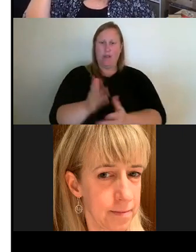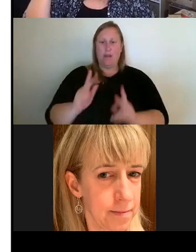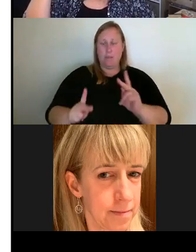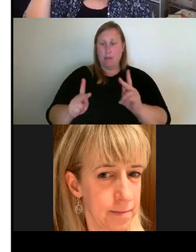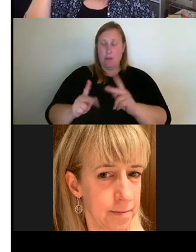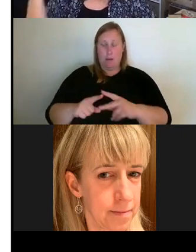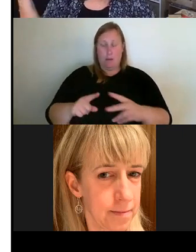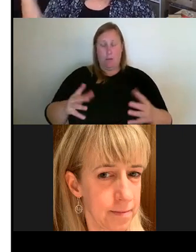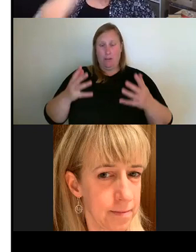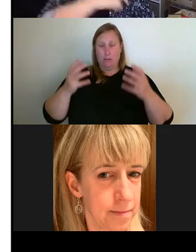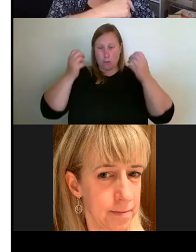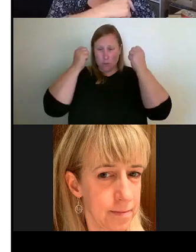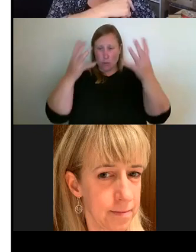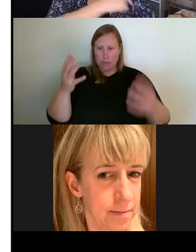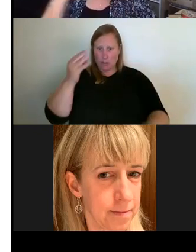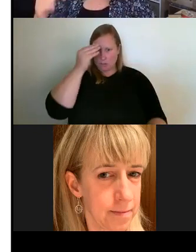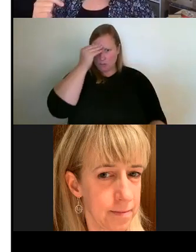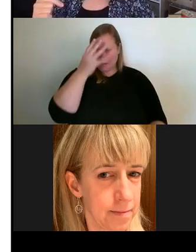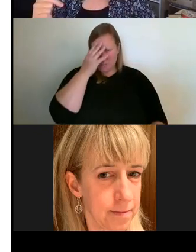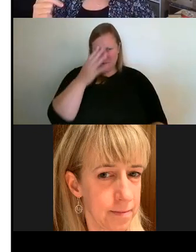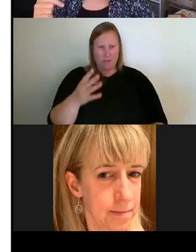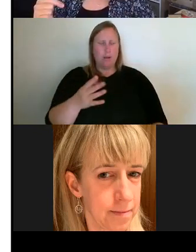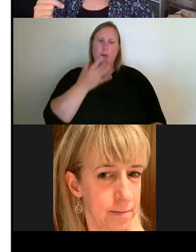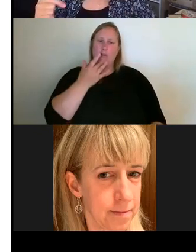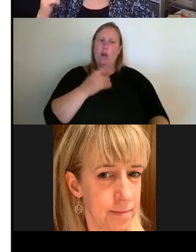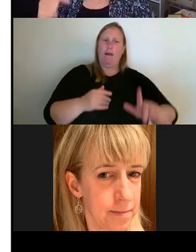will prefer the left justified/right ragged.